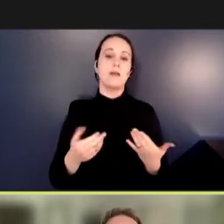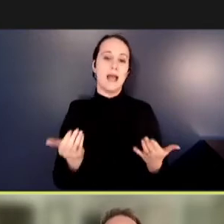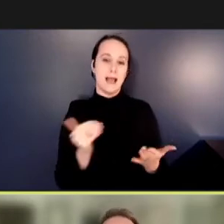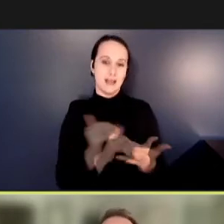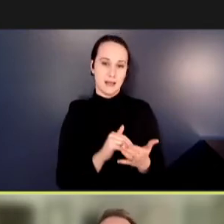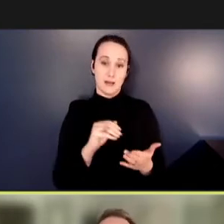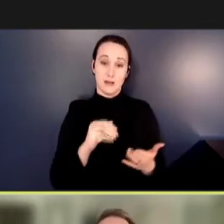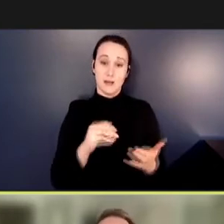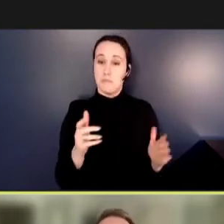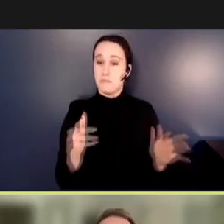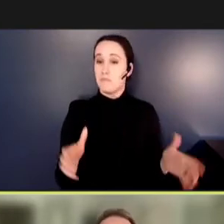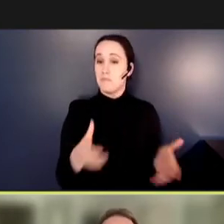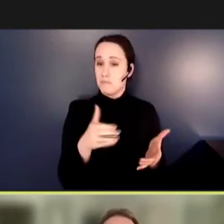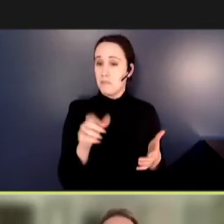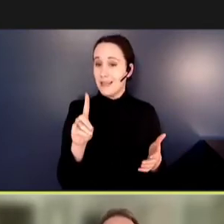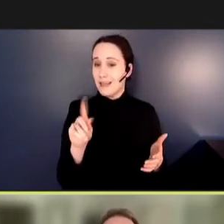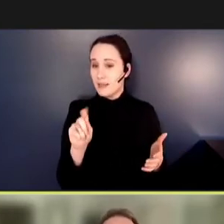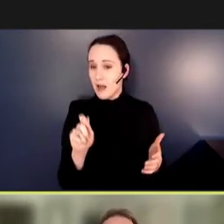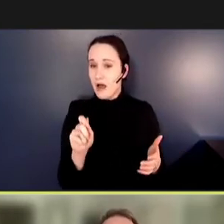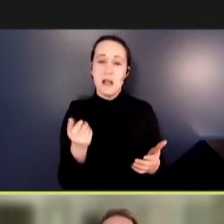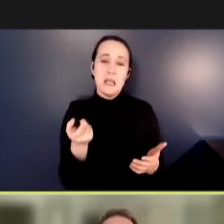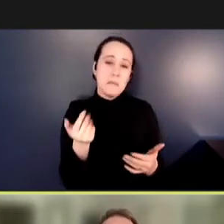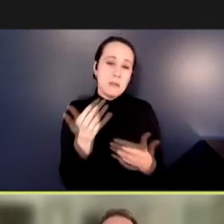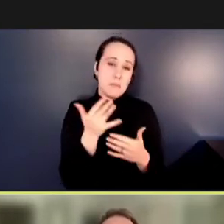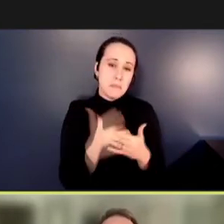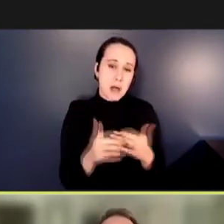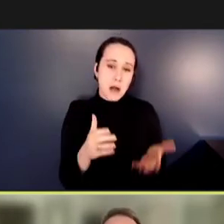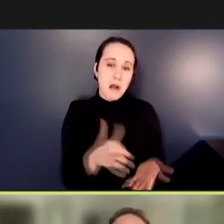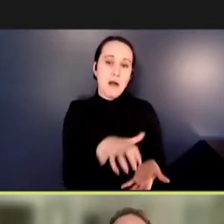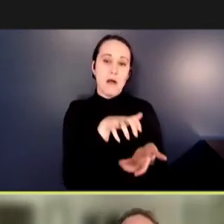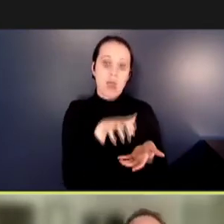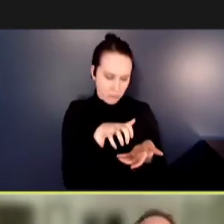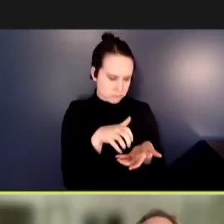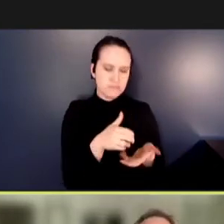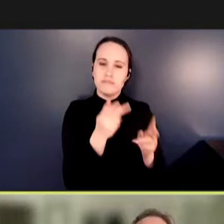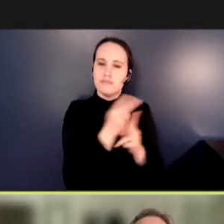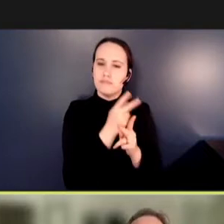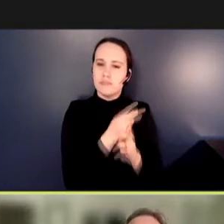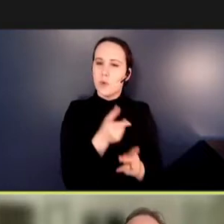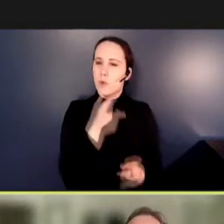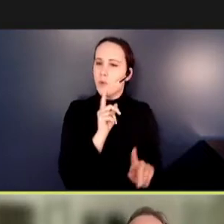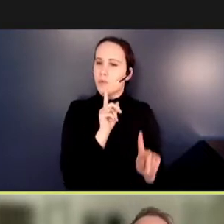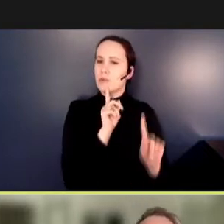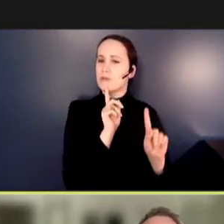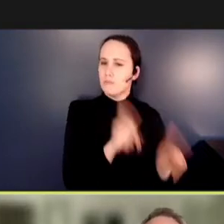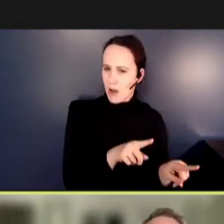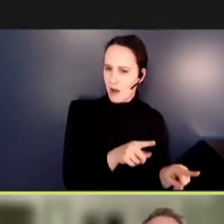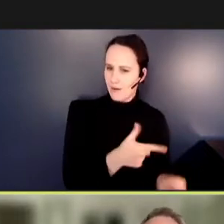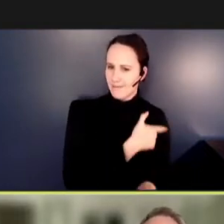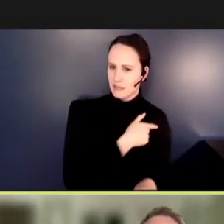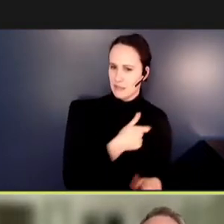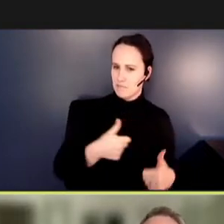drops of blood to understand and parse out who responds to vaccination and who doesn't. And